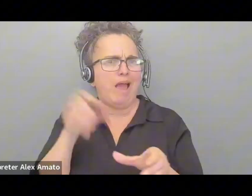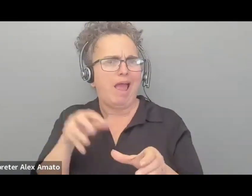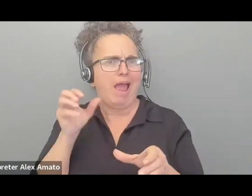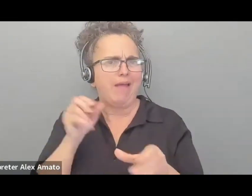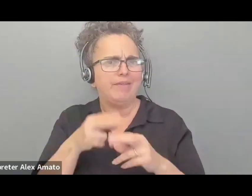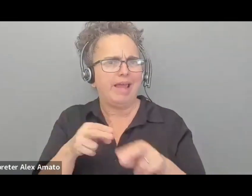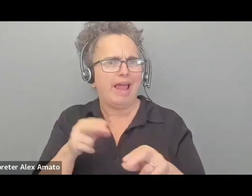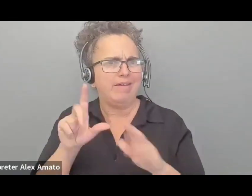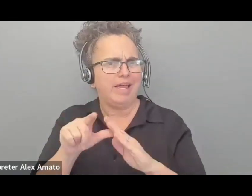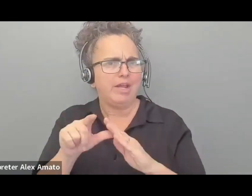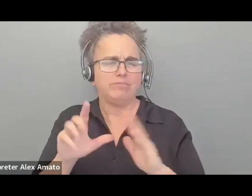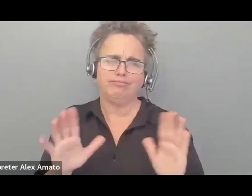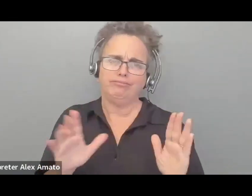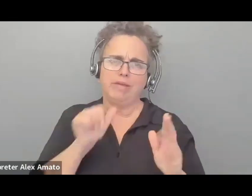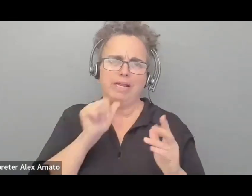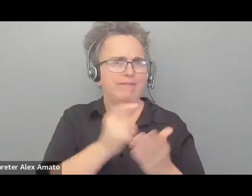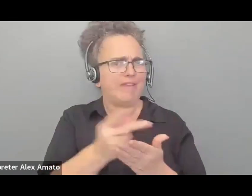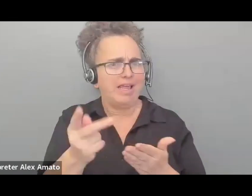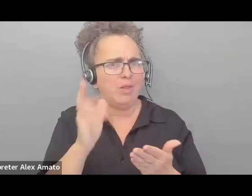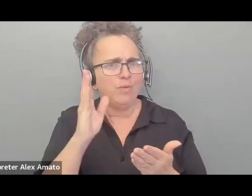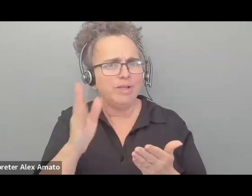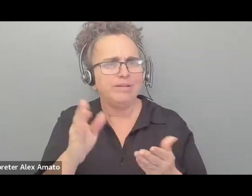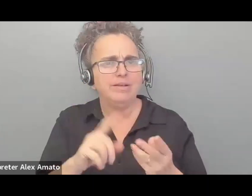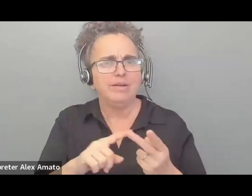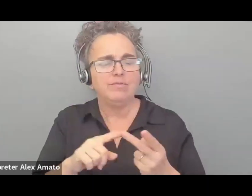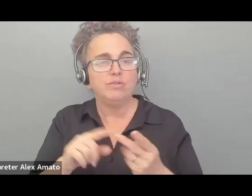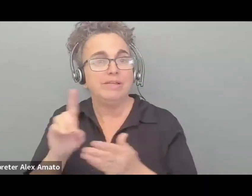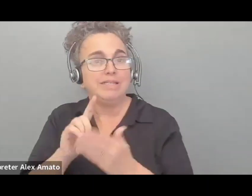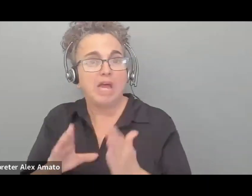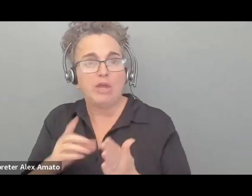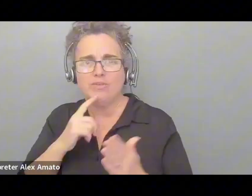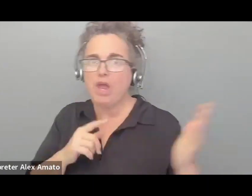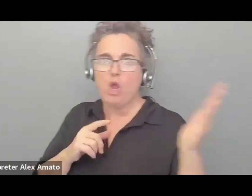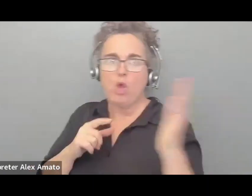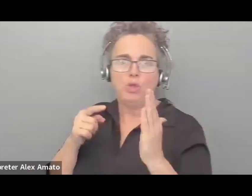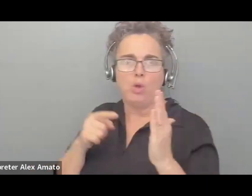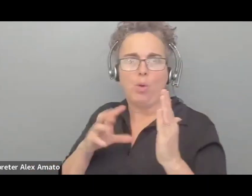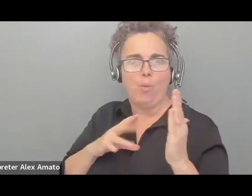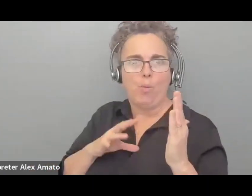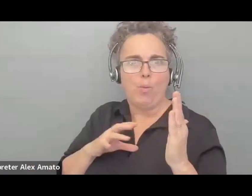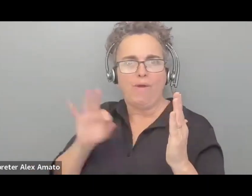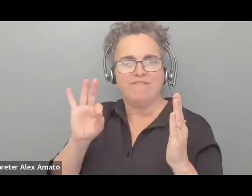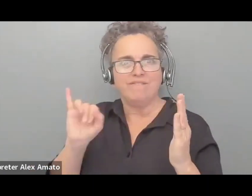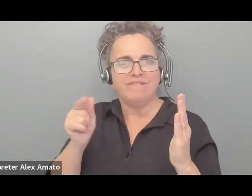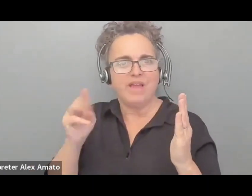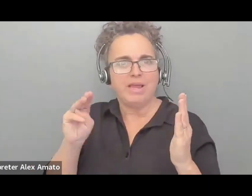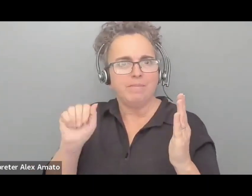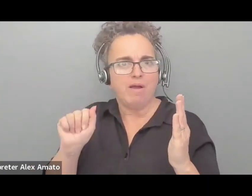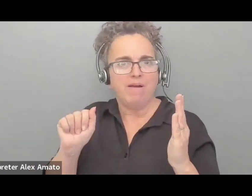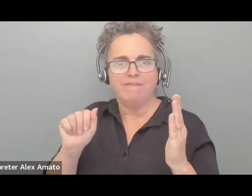But then when designers come to us and say, I have this like Figma file, can you go get feedback? And it's like, well screen readers